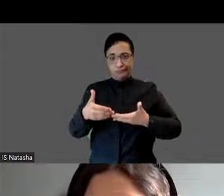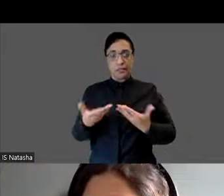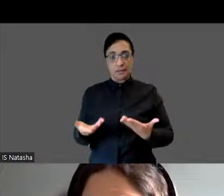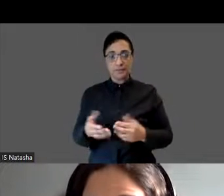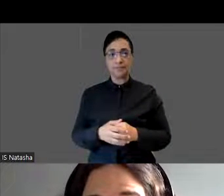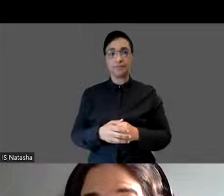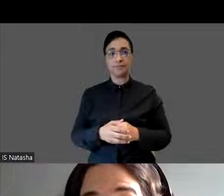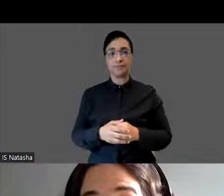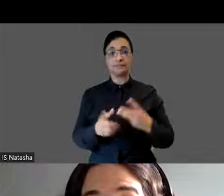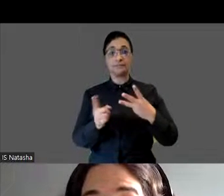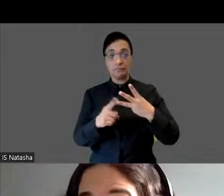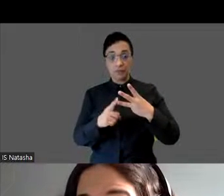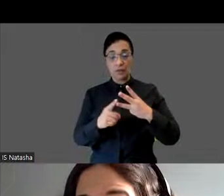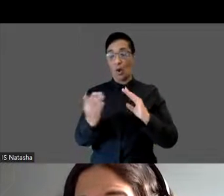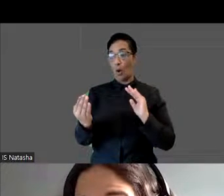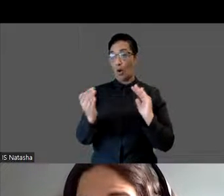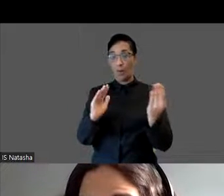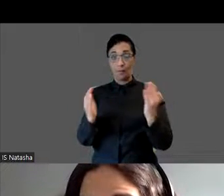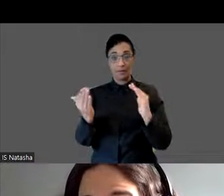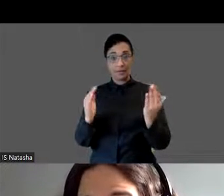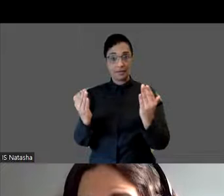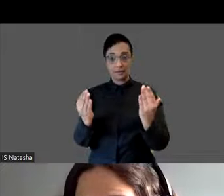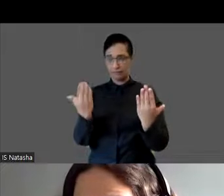Comparability. The data is sometimes not comparable.